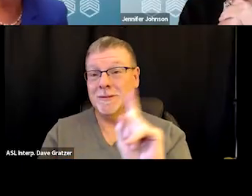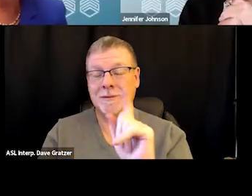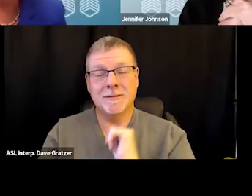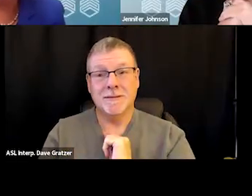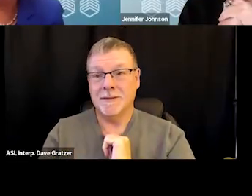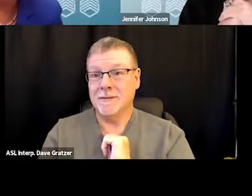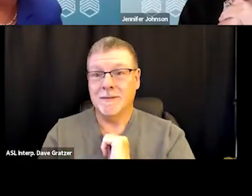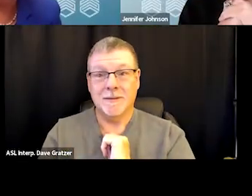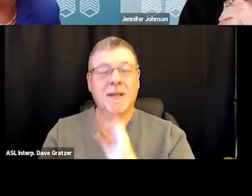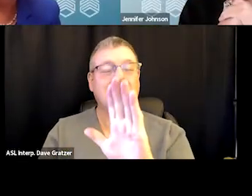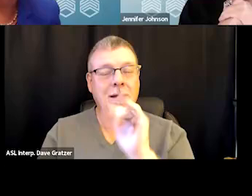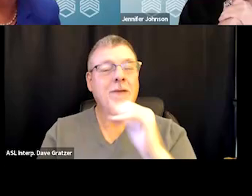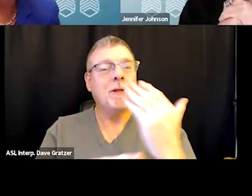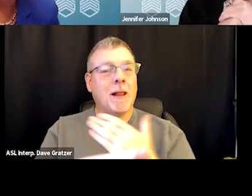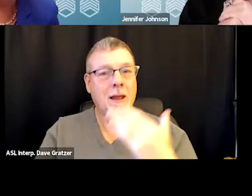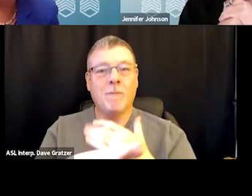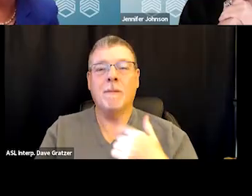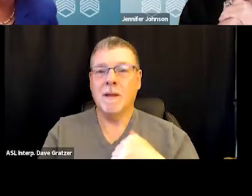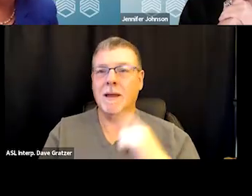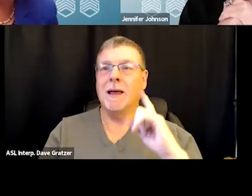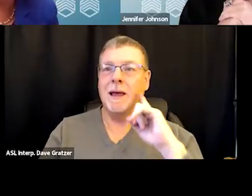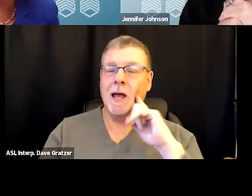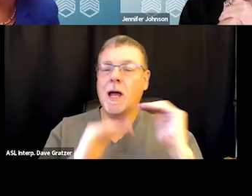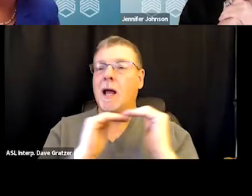It really troubles me when I hear a colleague say, "Oh, that person is